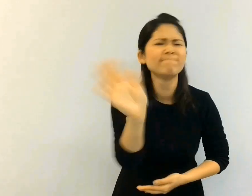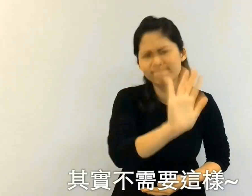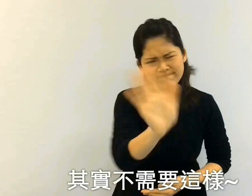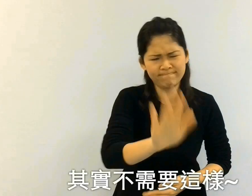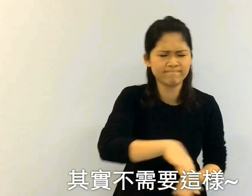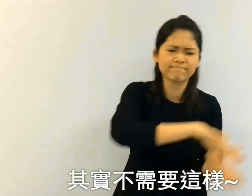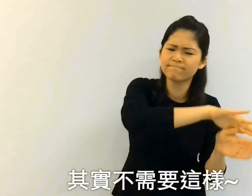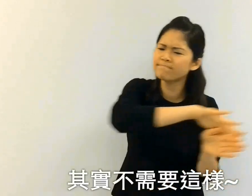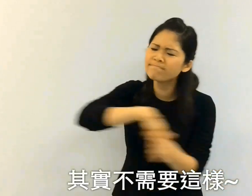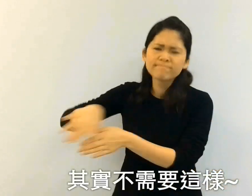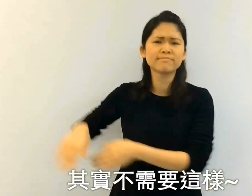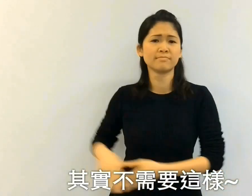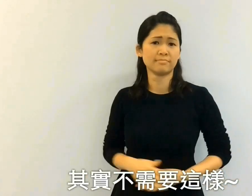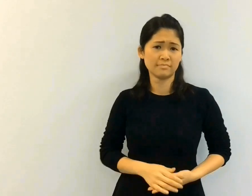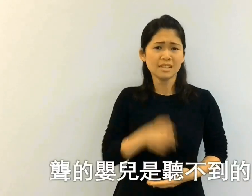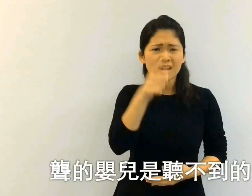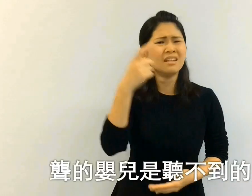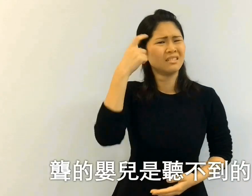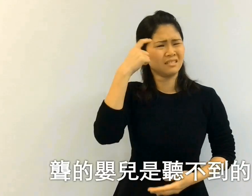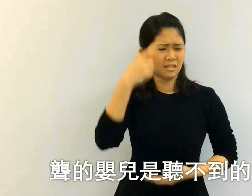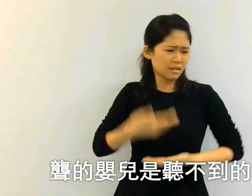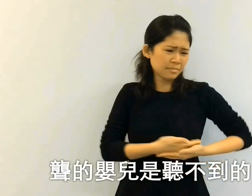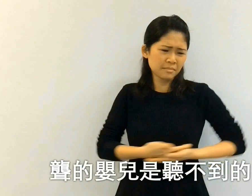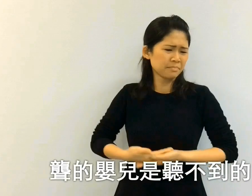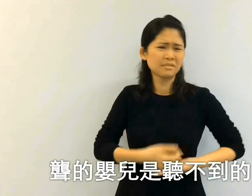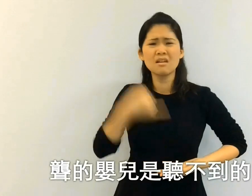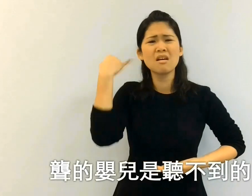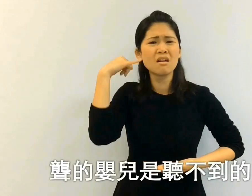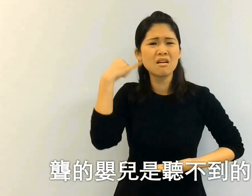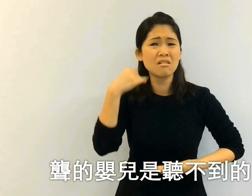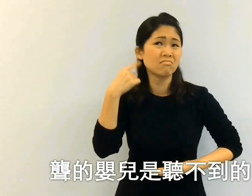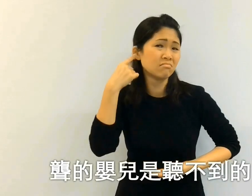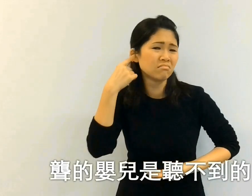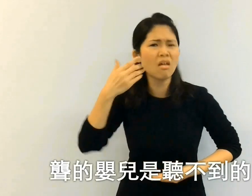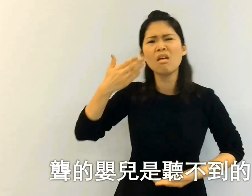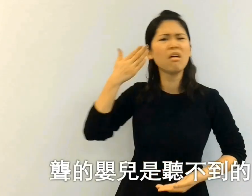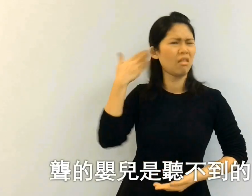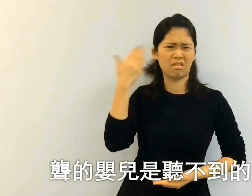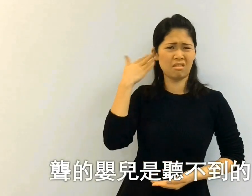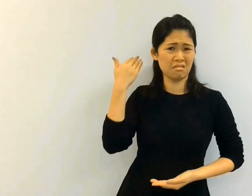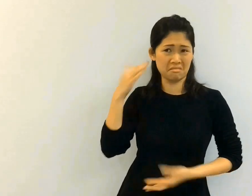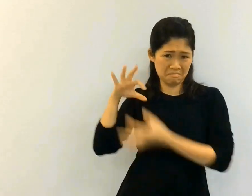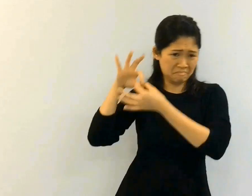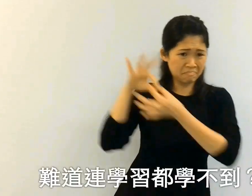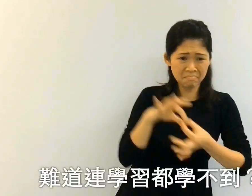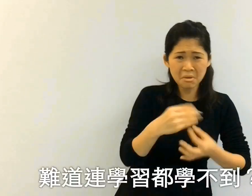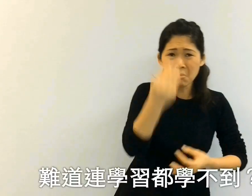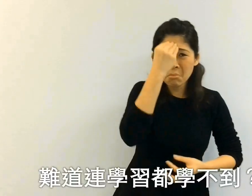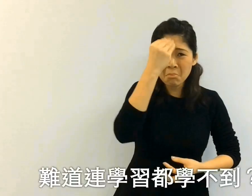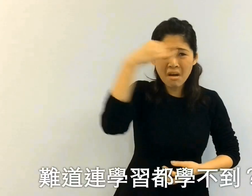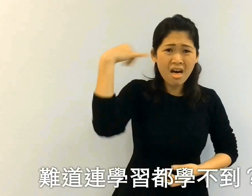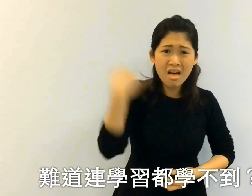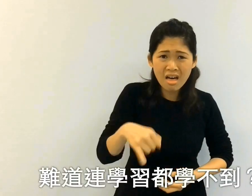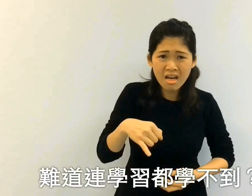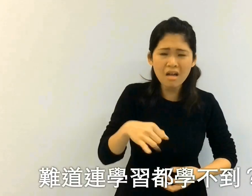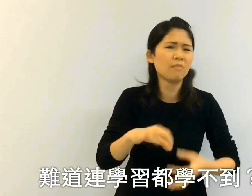In fact, it does not have to be this way~ Deaf infant is unable to hear, then are they unable to learn?